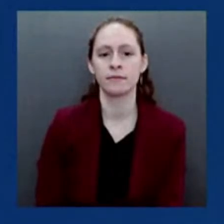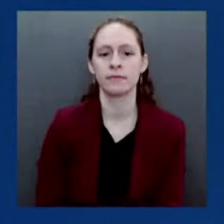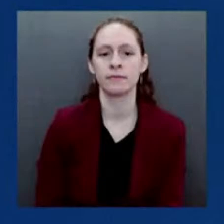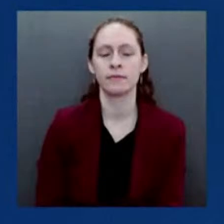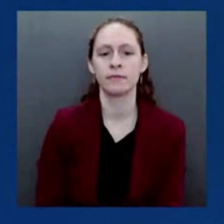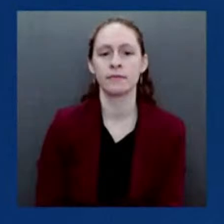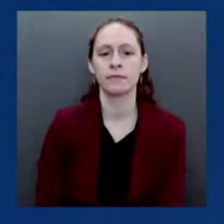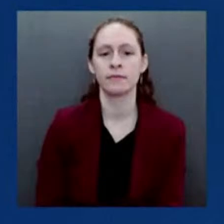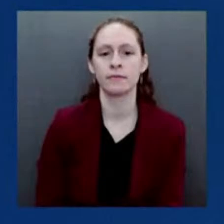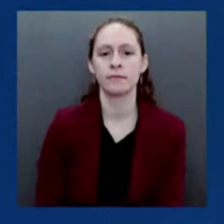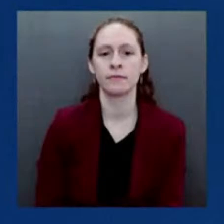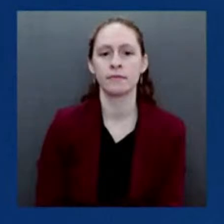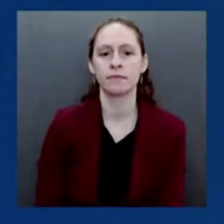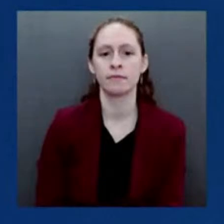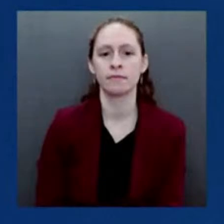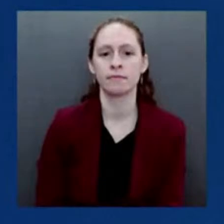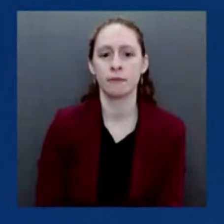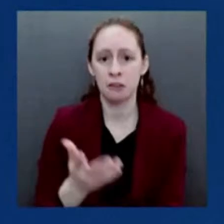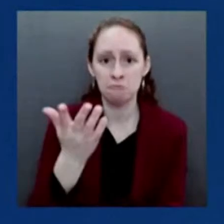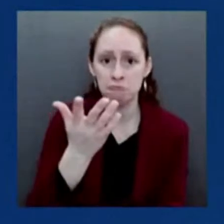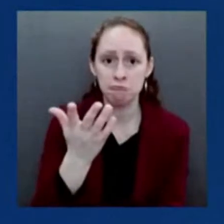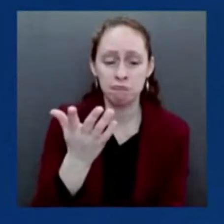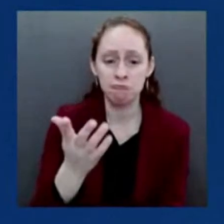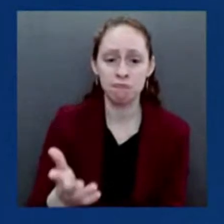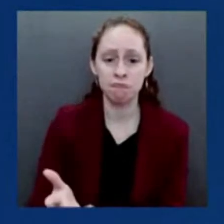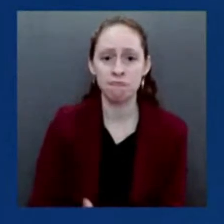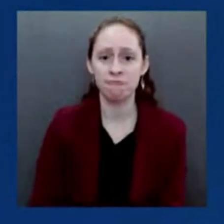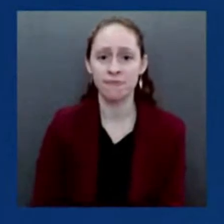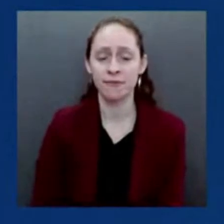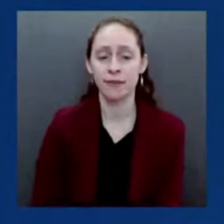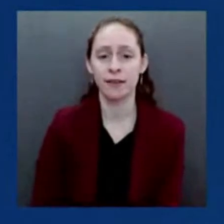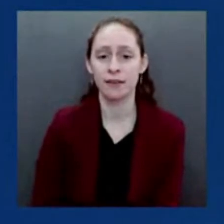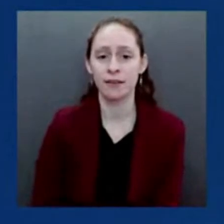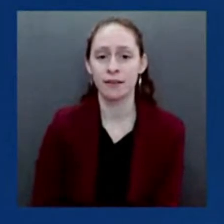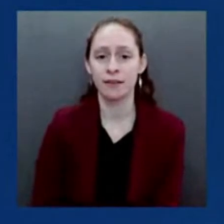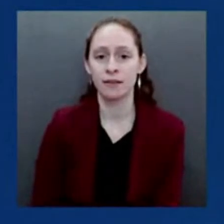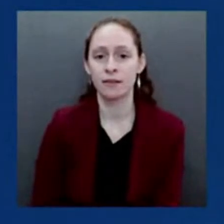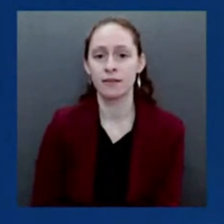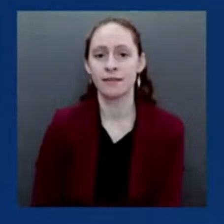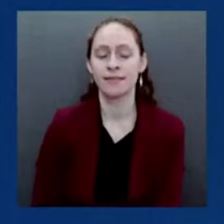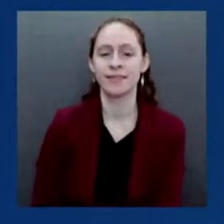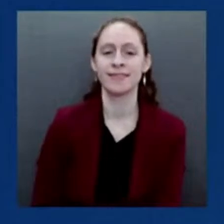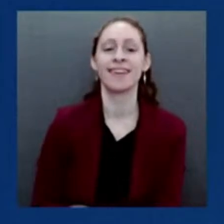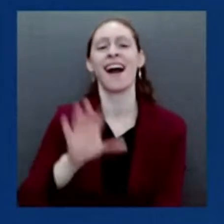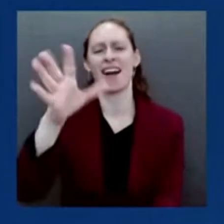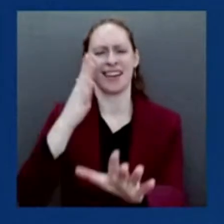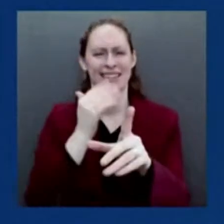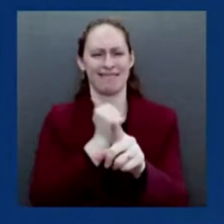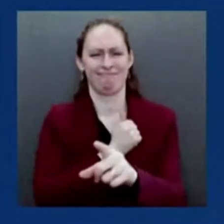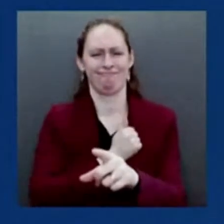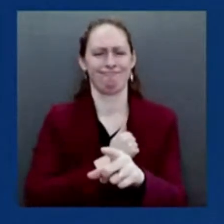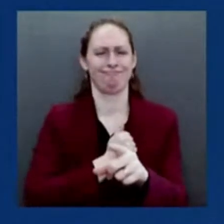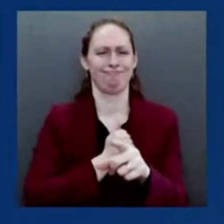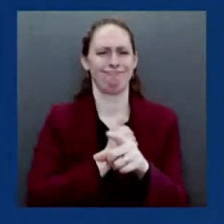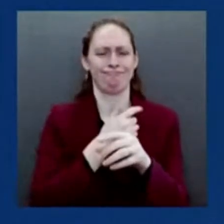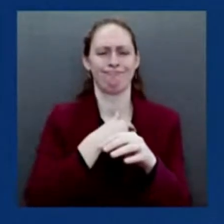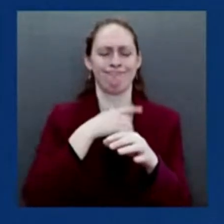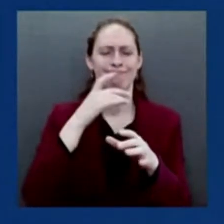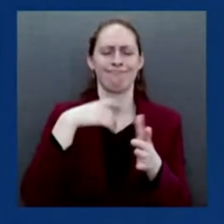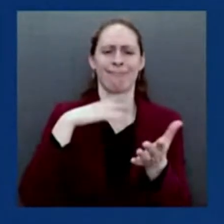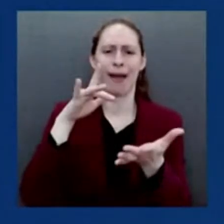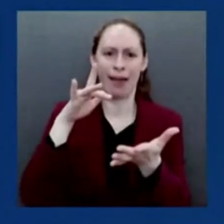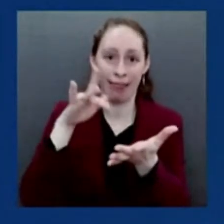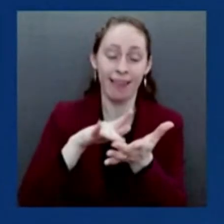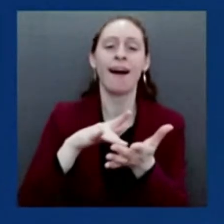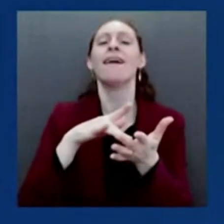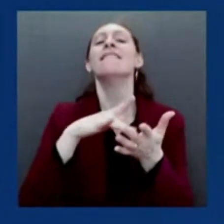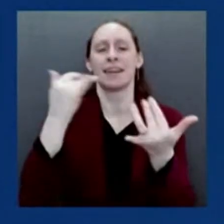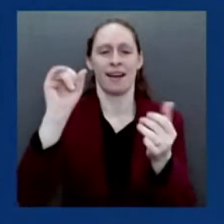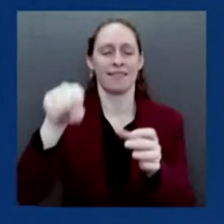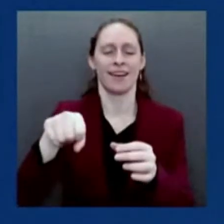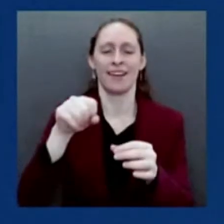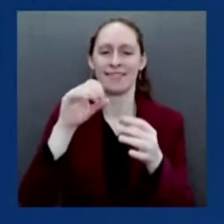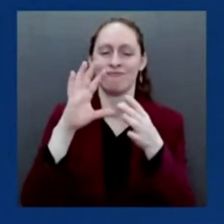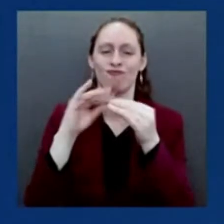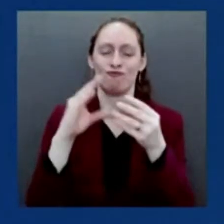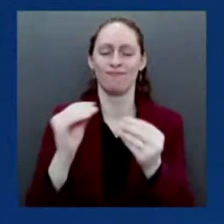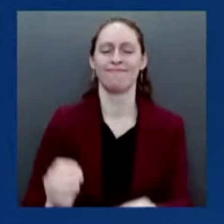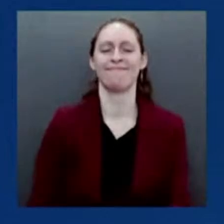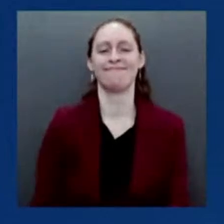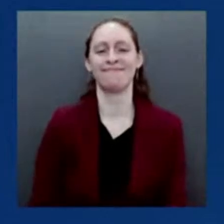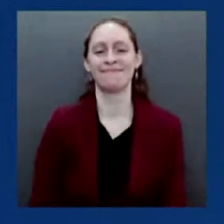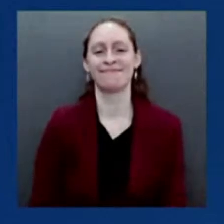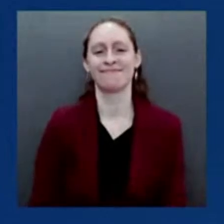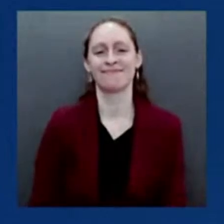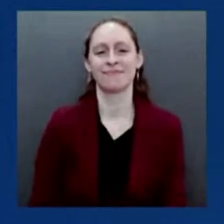AT NPR.